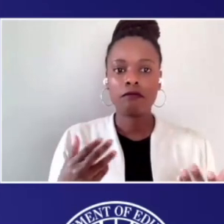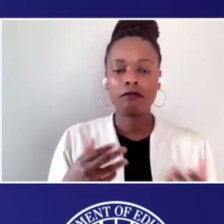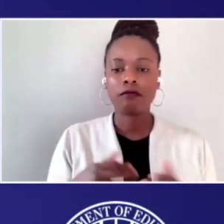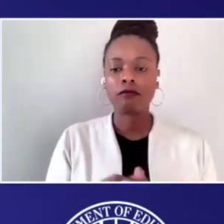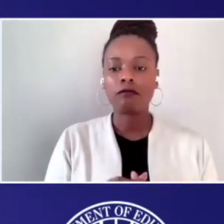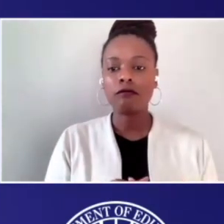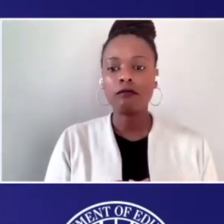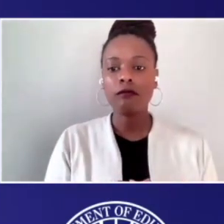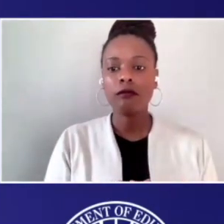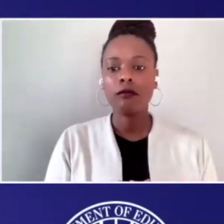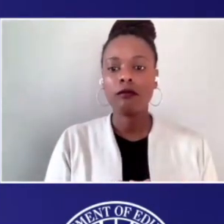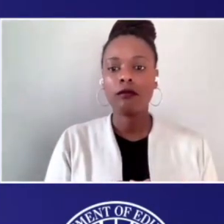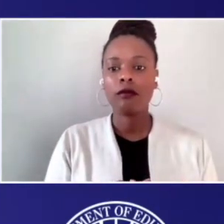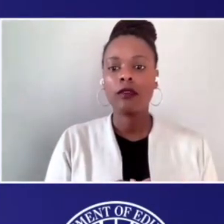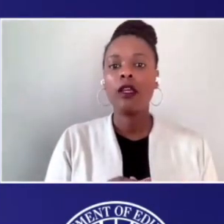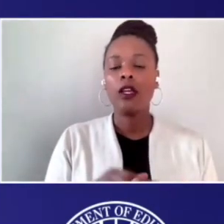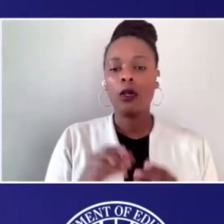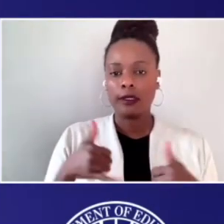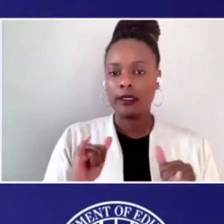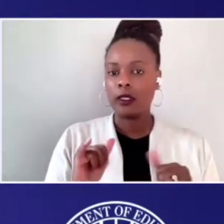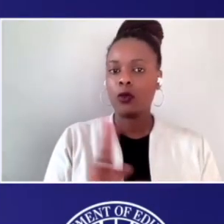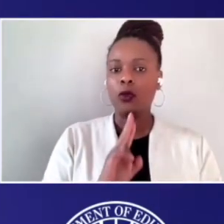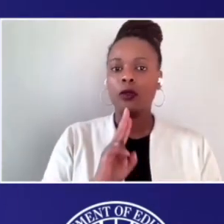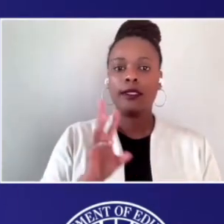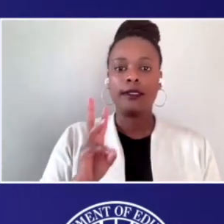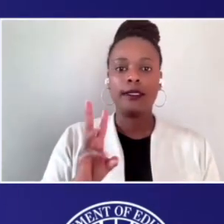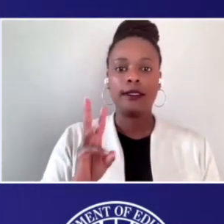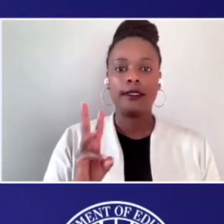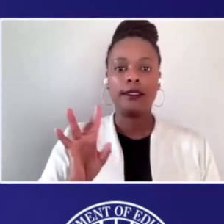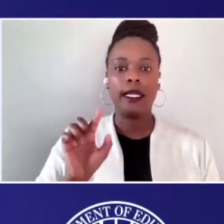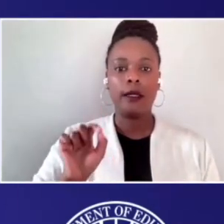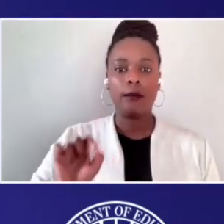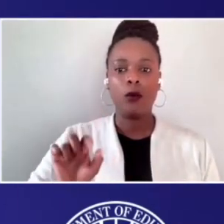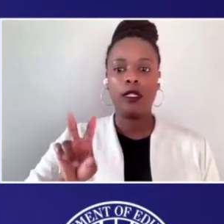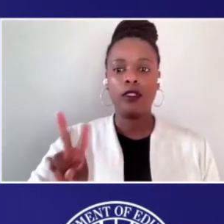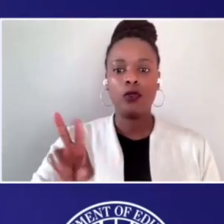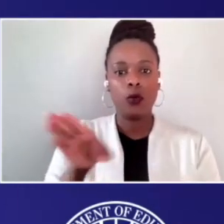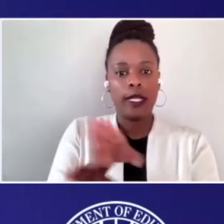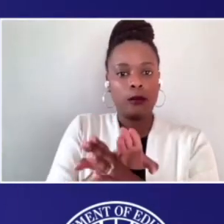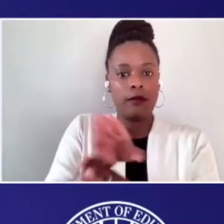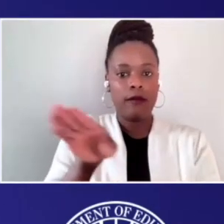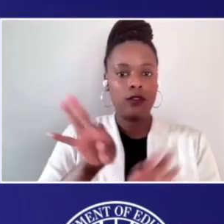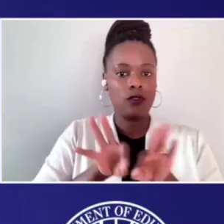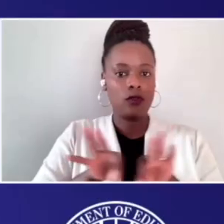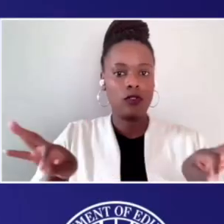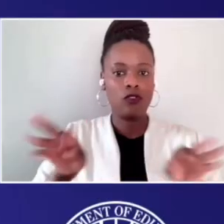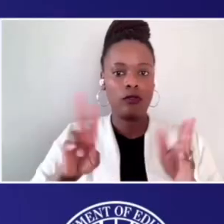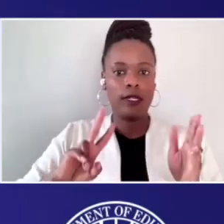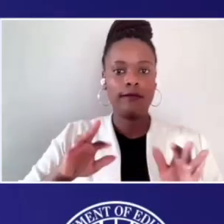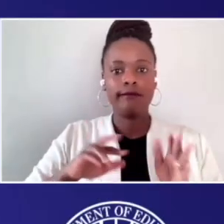going to use the 668.2 as the professional degree definition. Okay? And a reminder,